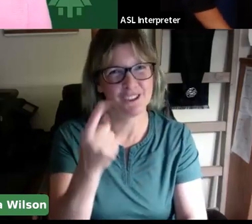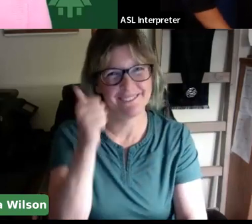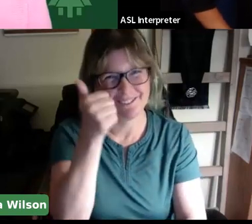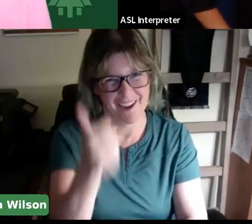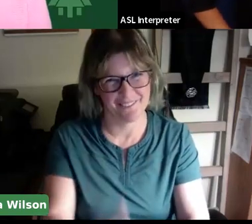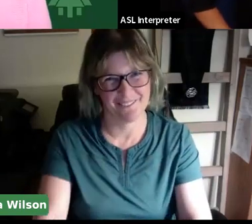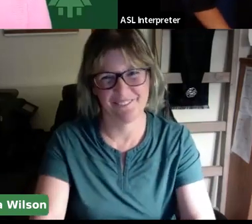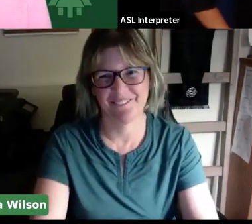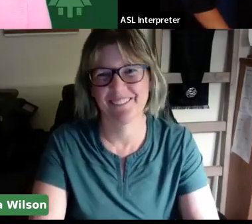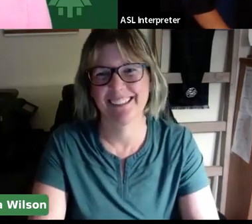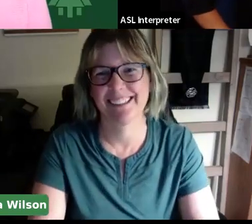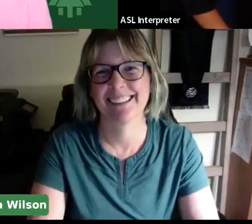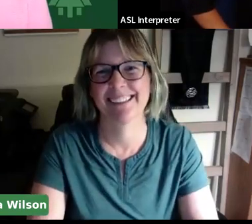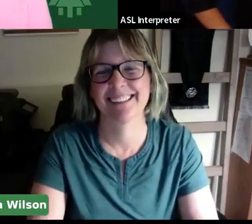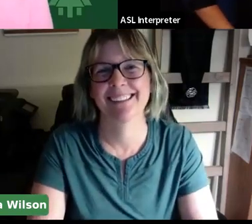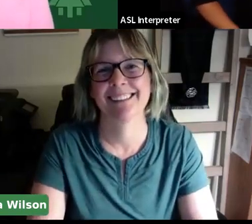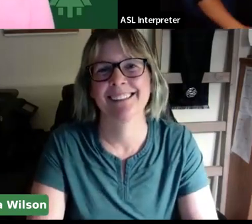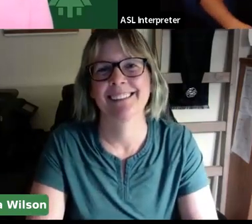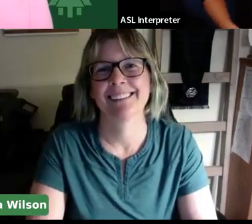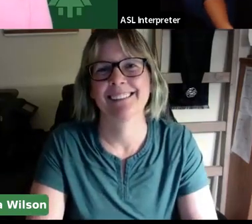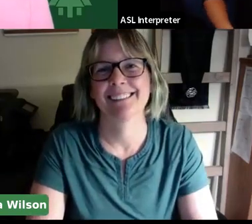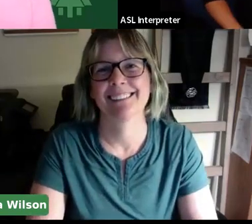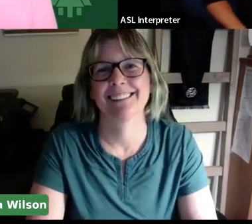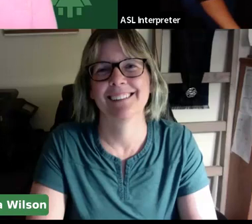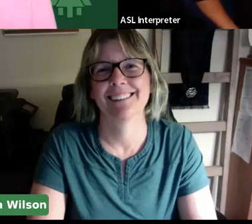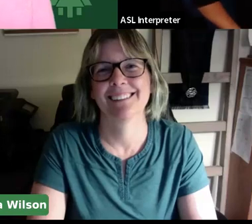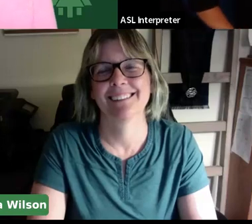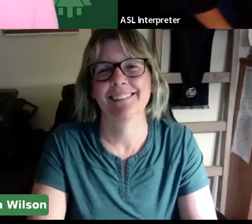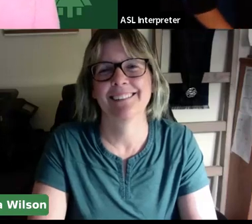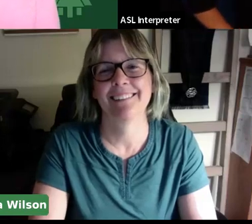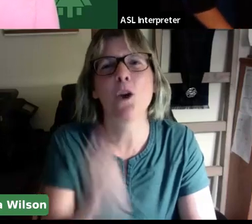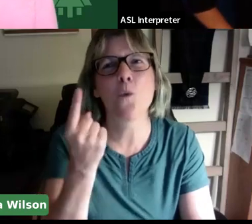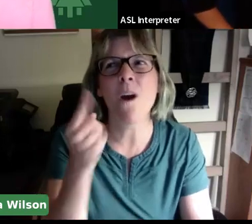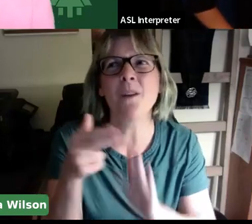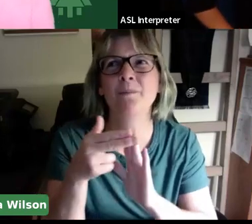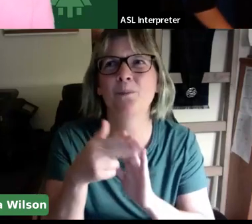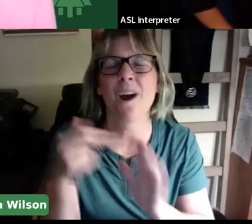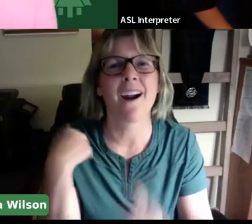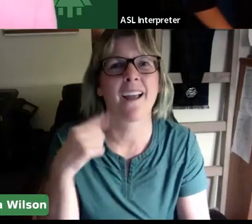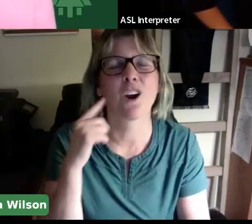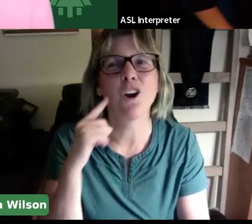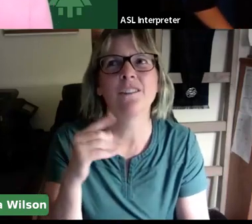be test it first if you're gonna go the automated route and make sure that it's correct.